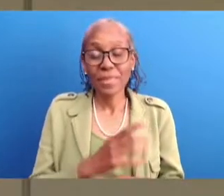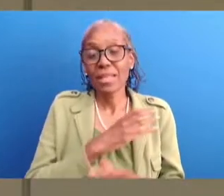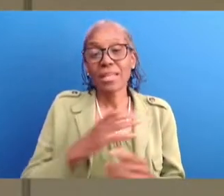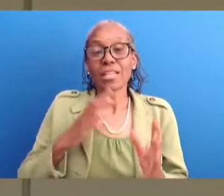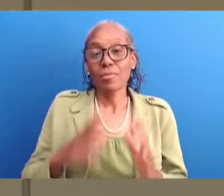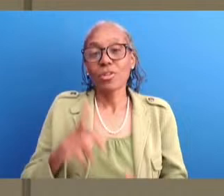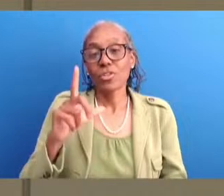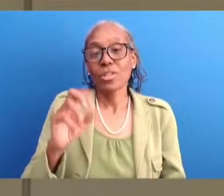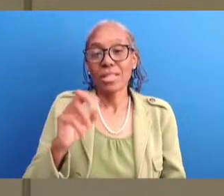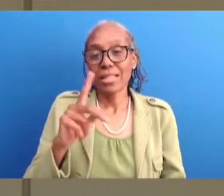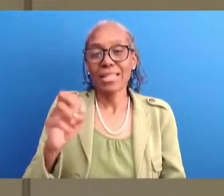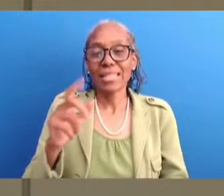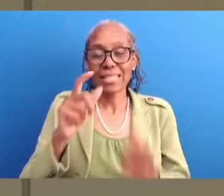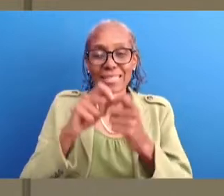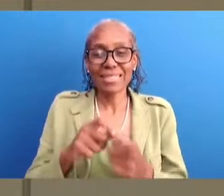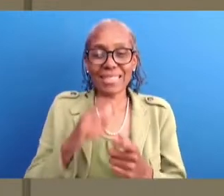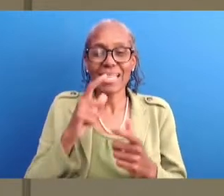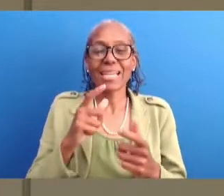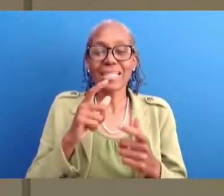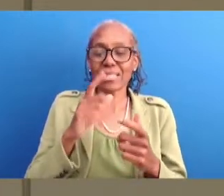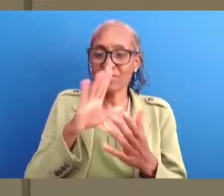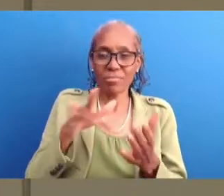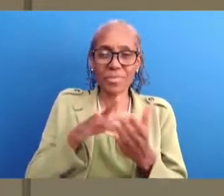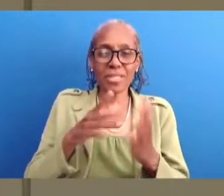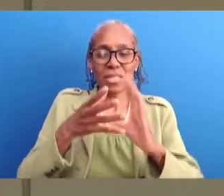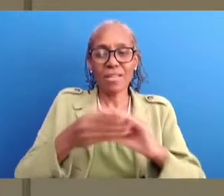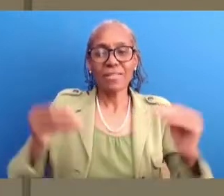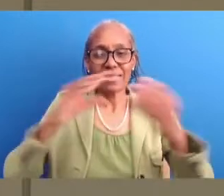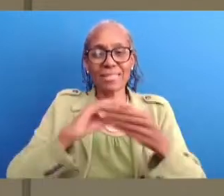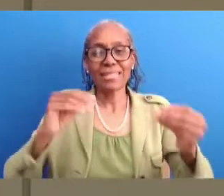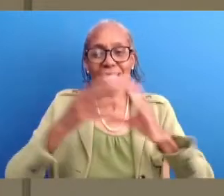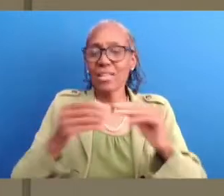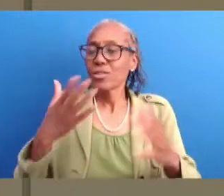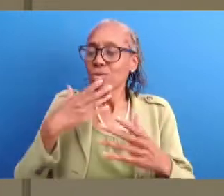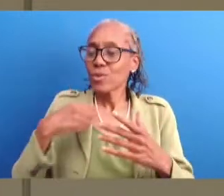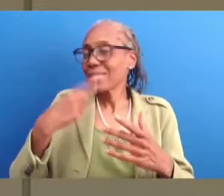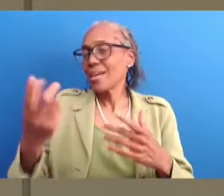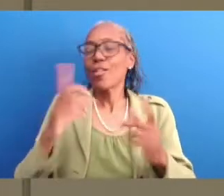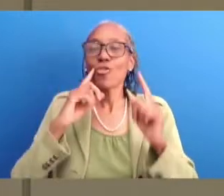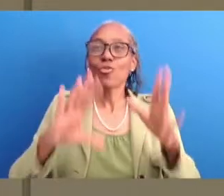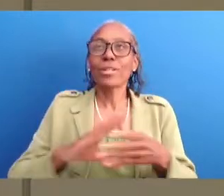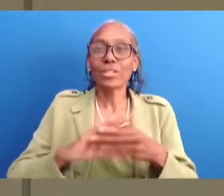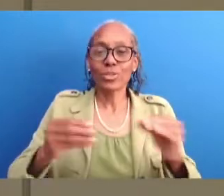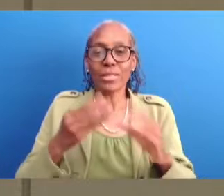DAY. EXACTLY RIGHT. COMMISSIONER